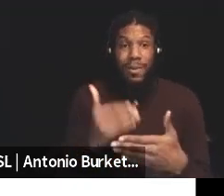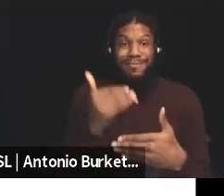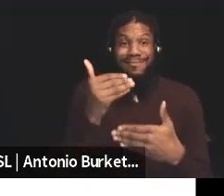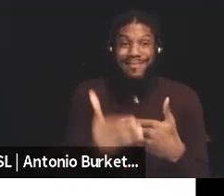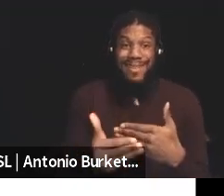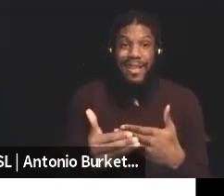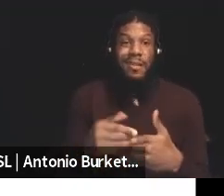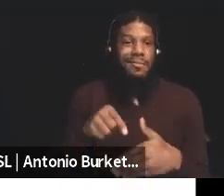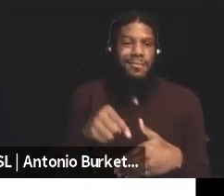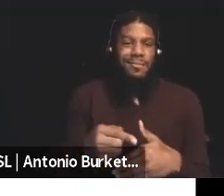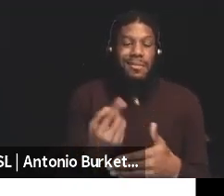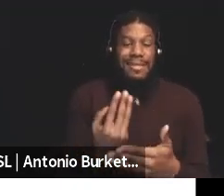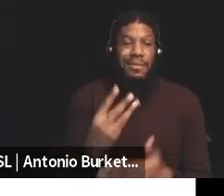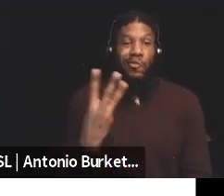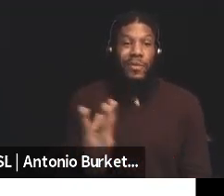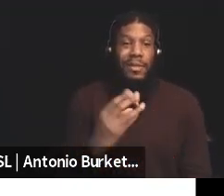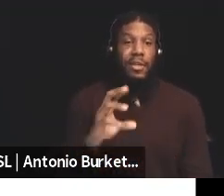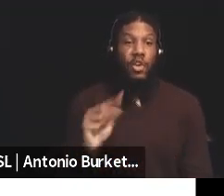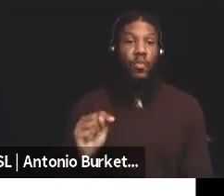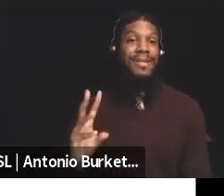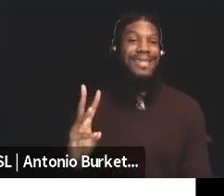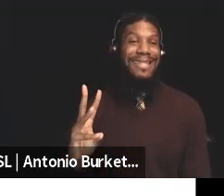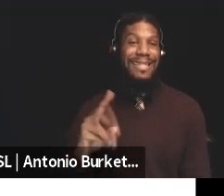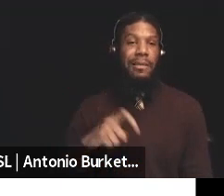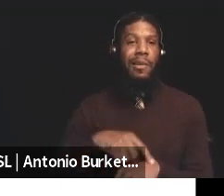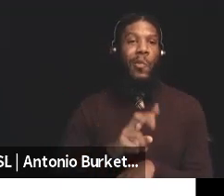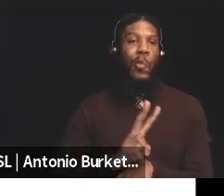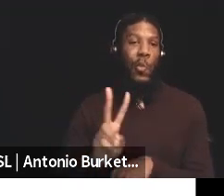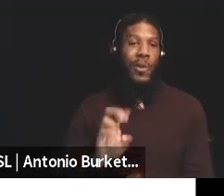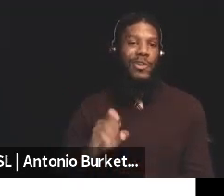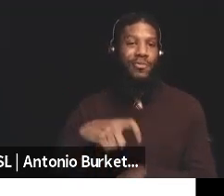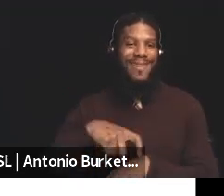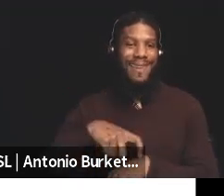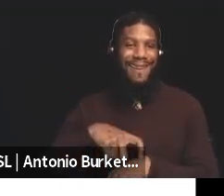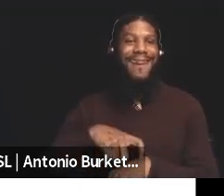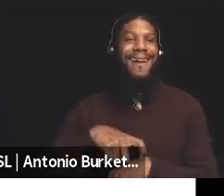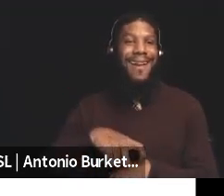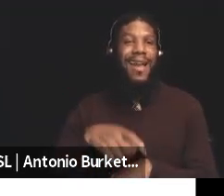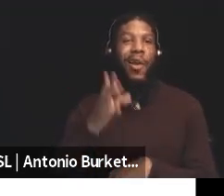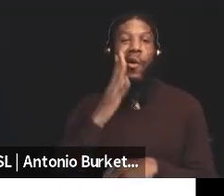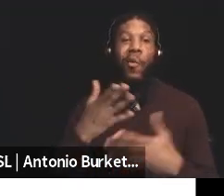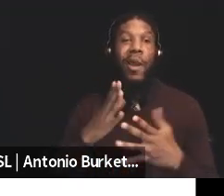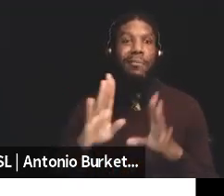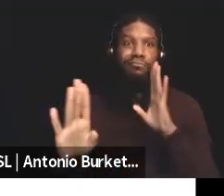this Wednesday, October 6, at 2pm Eastern. That is going to be a Meet and Greet with the OWCA